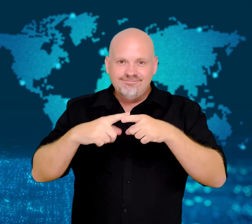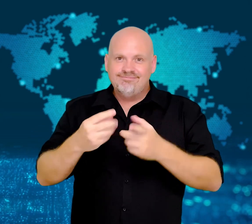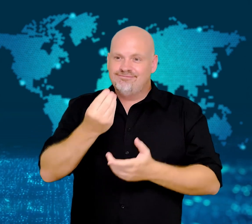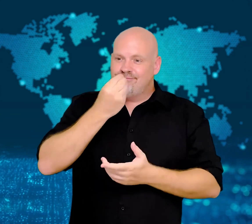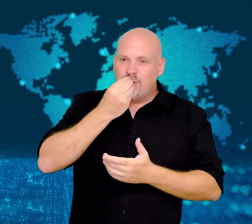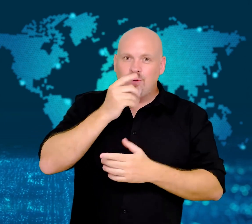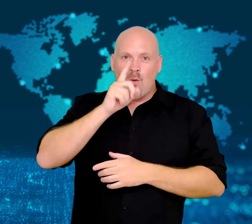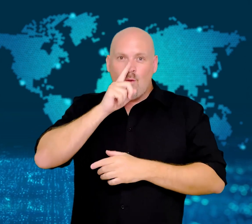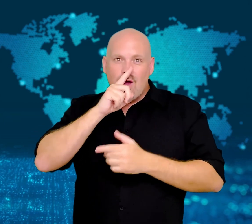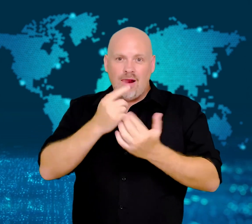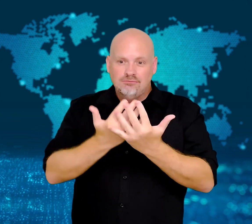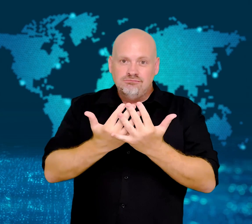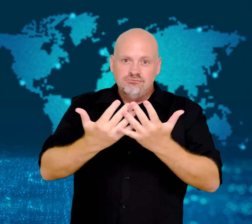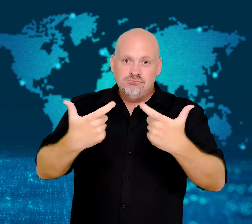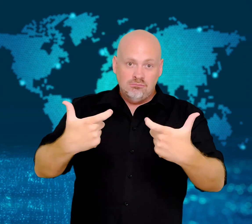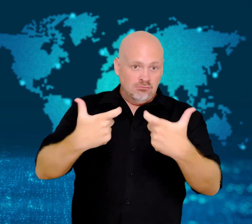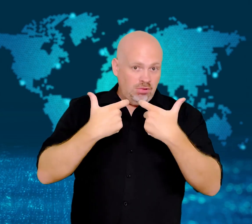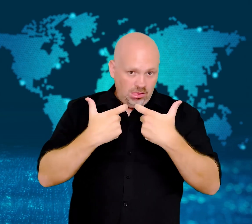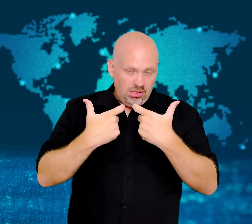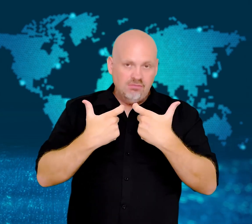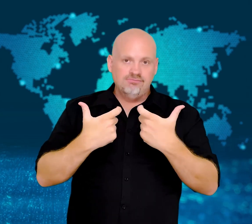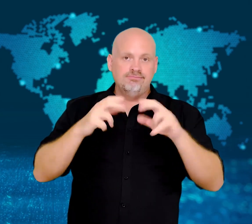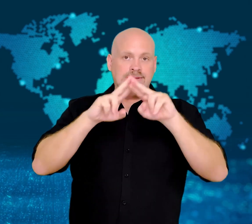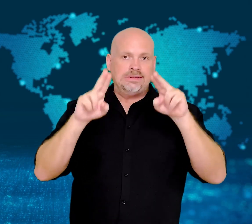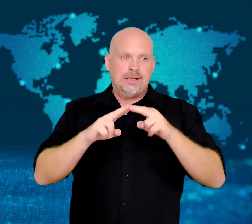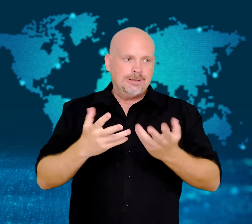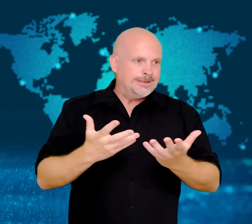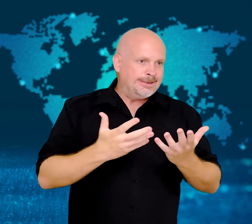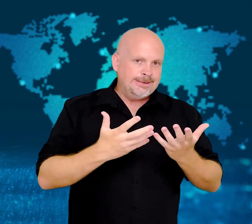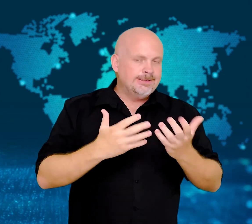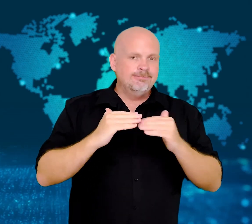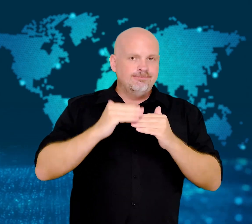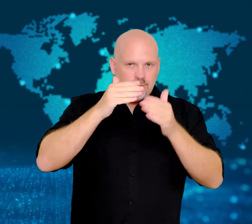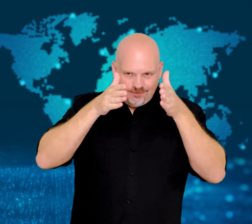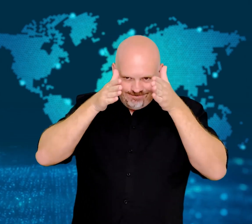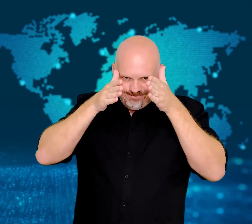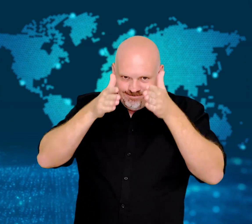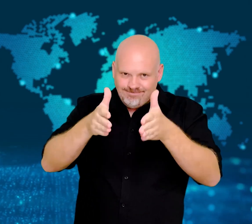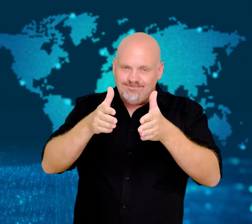After months of Russian blockade on grains and food oils